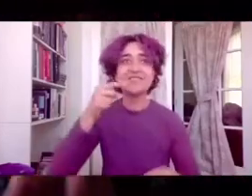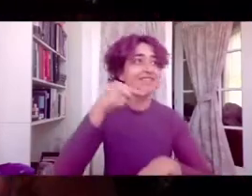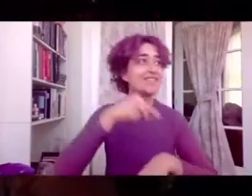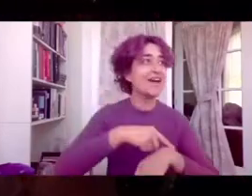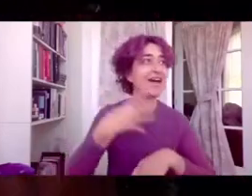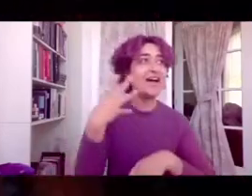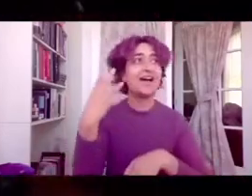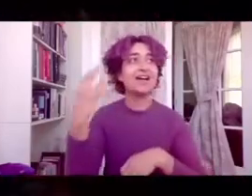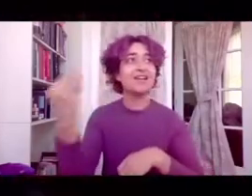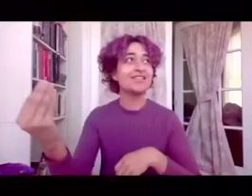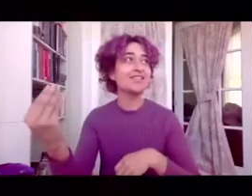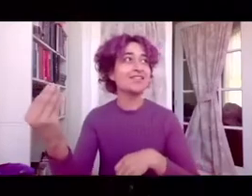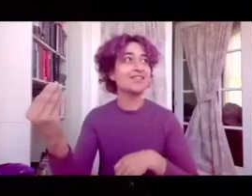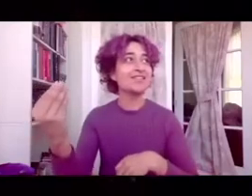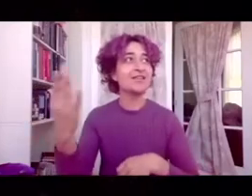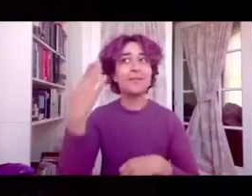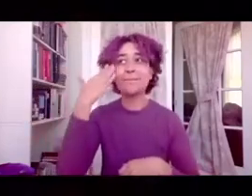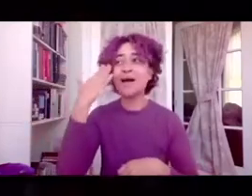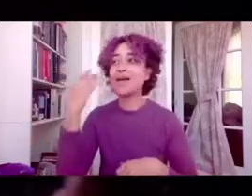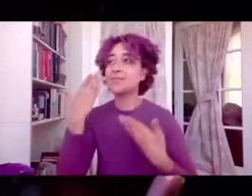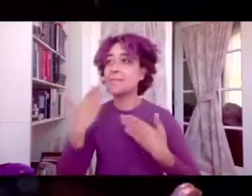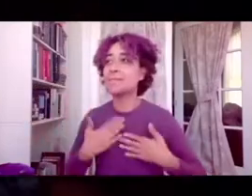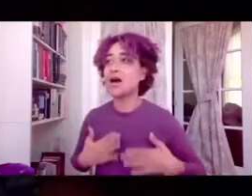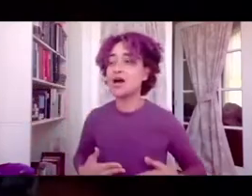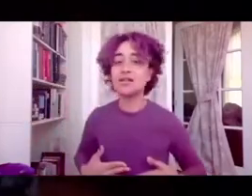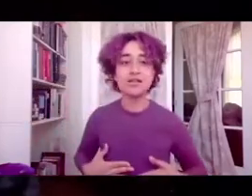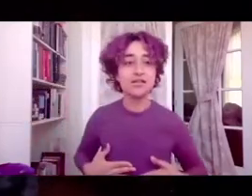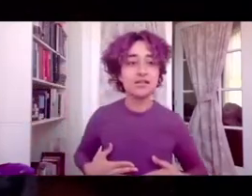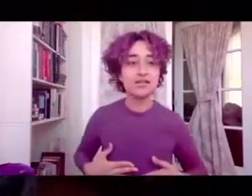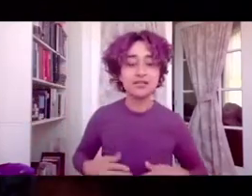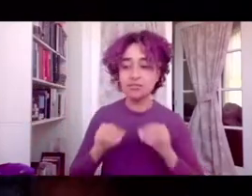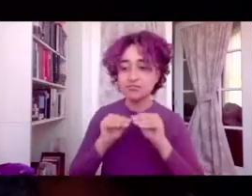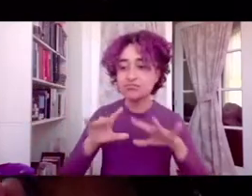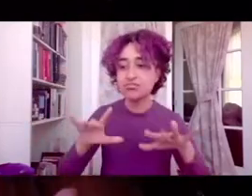and into the minds and bodies of those willing to receive.